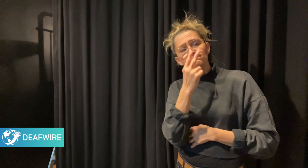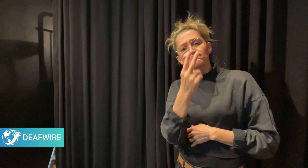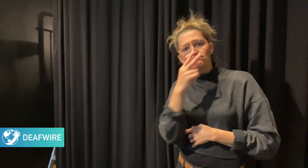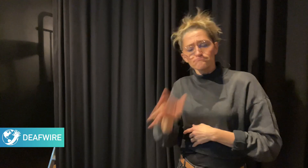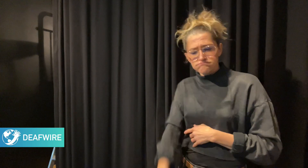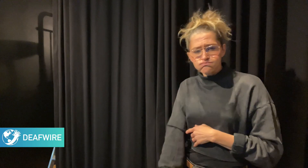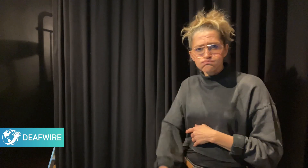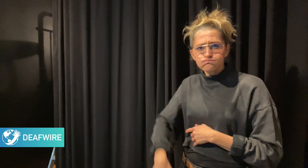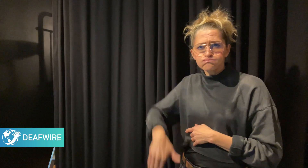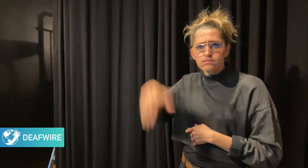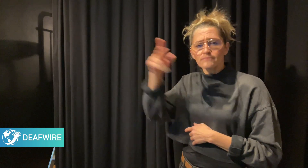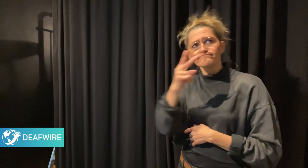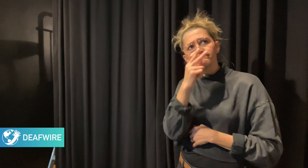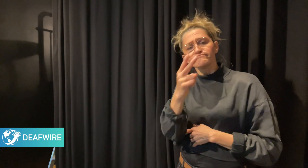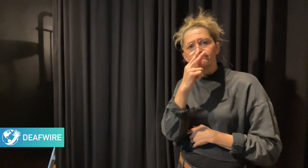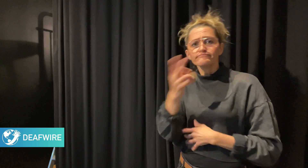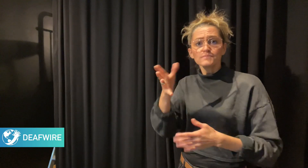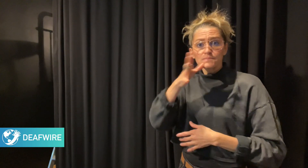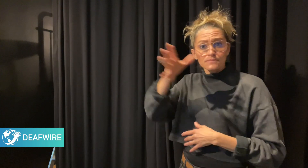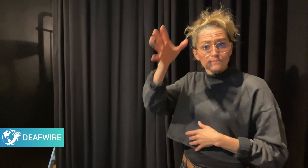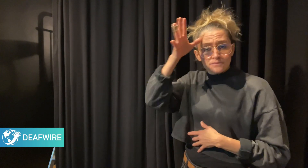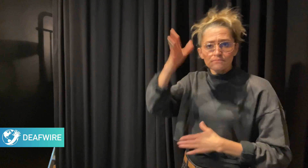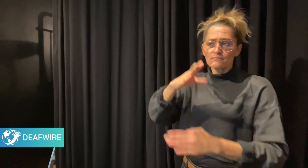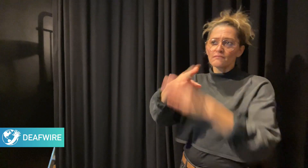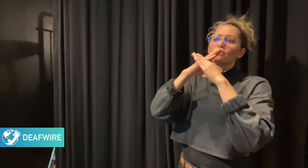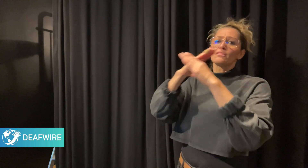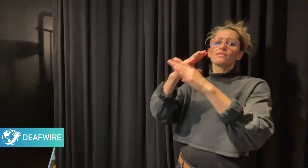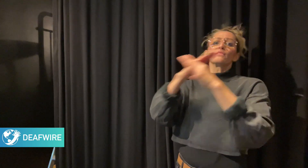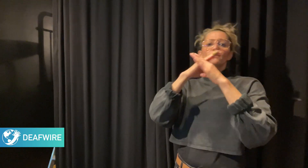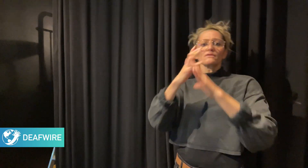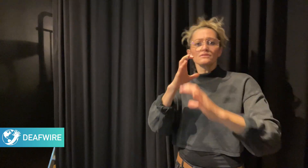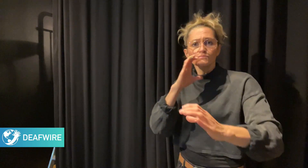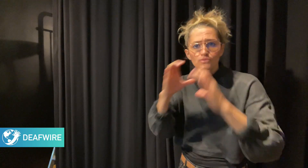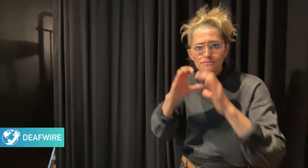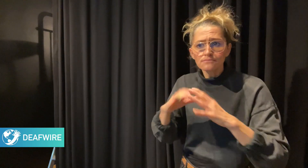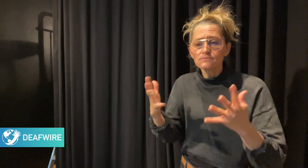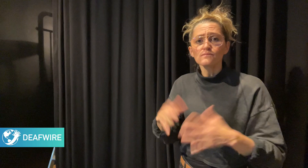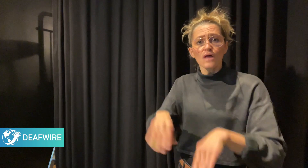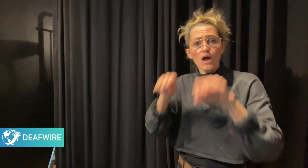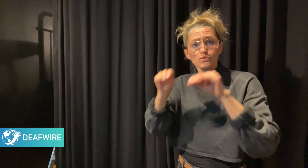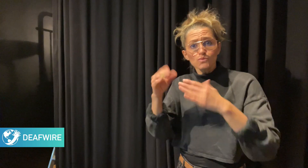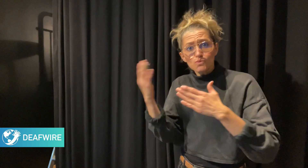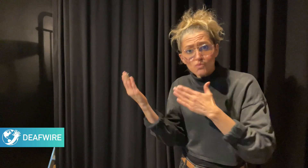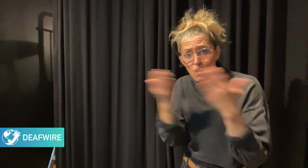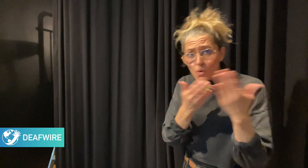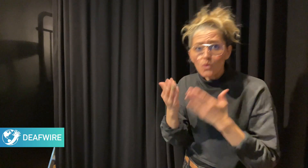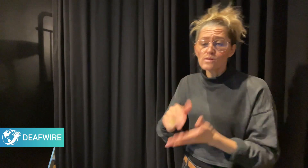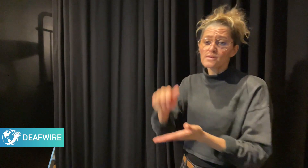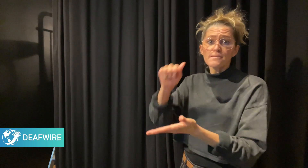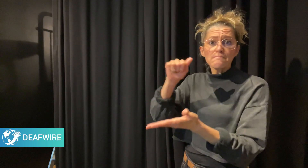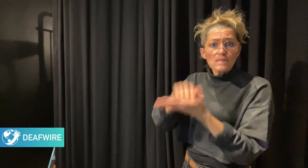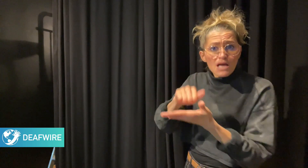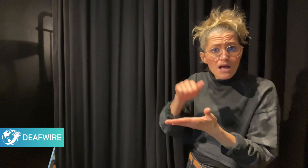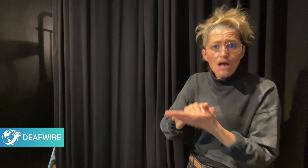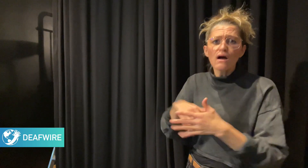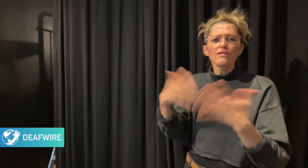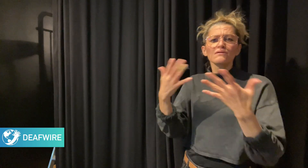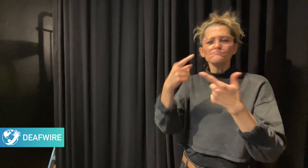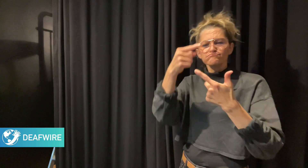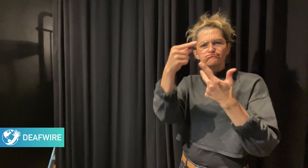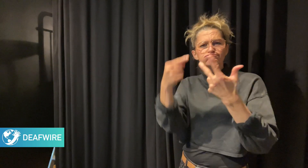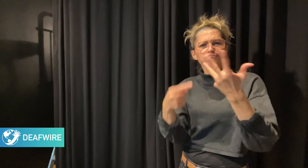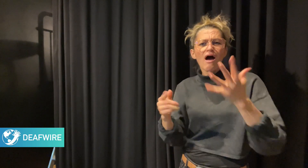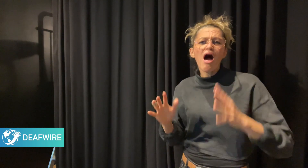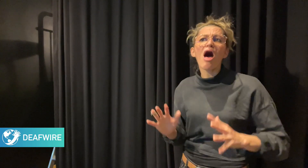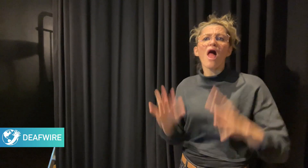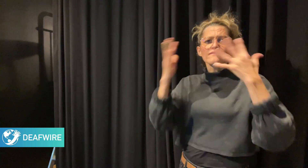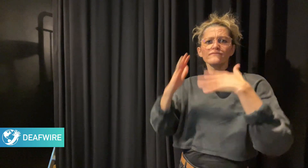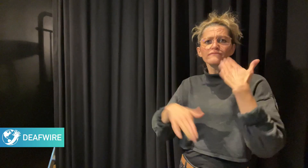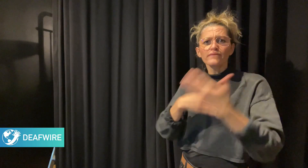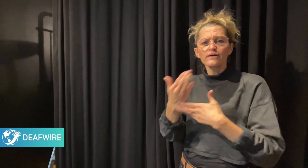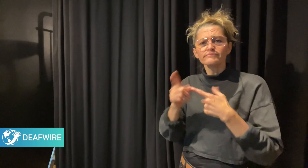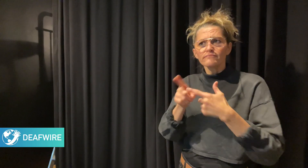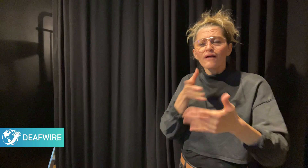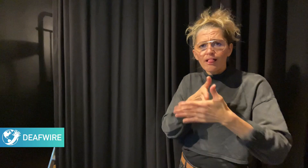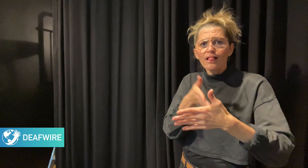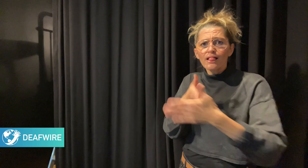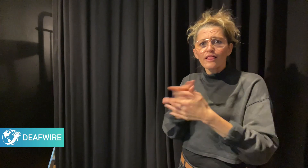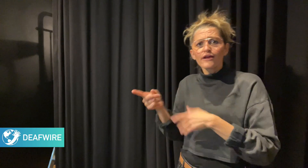barriers their Deaf parents face in education, the media, and other areas